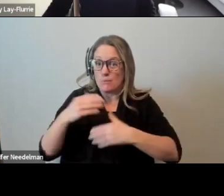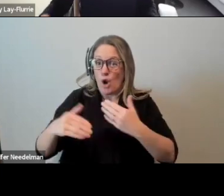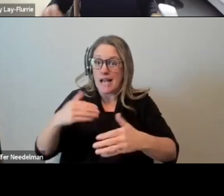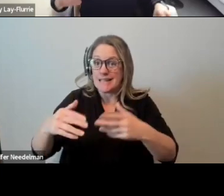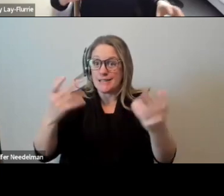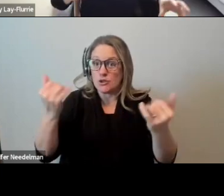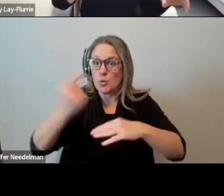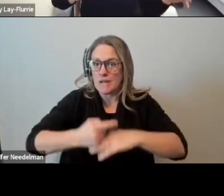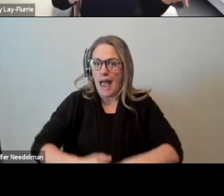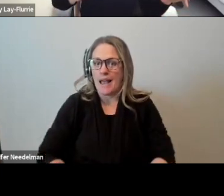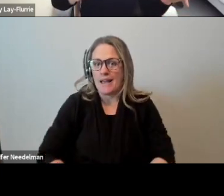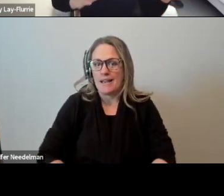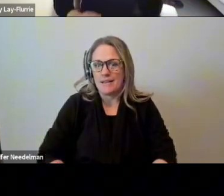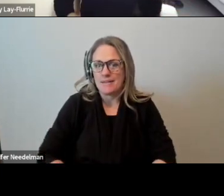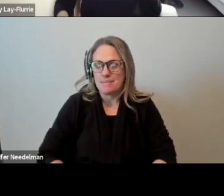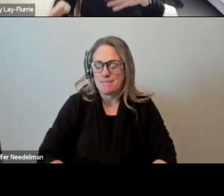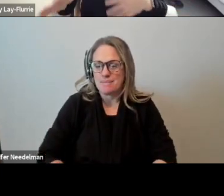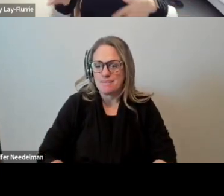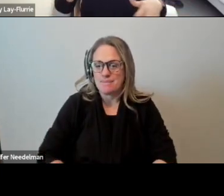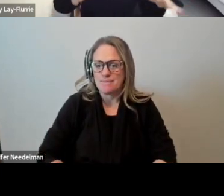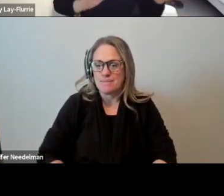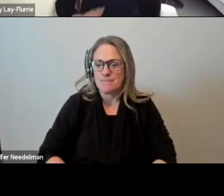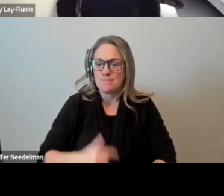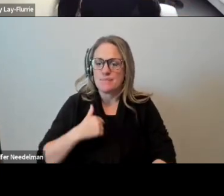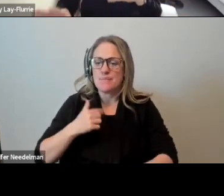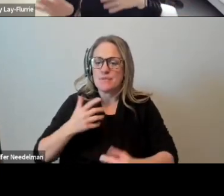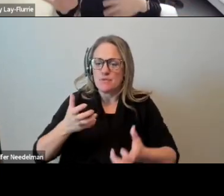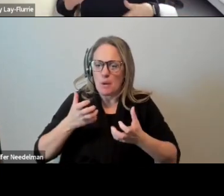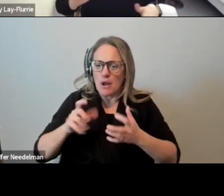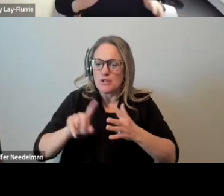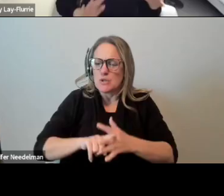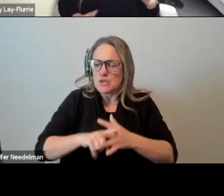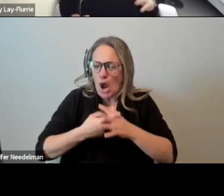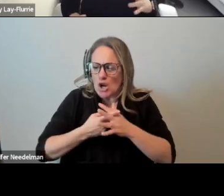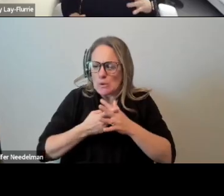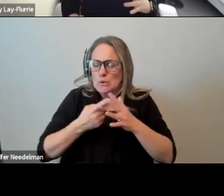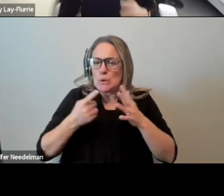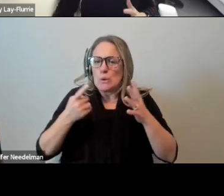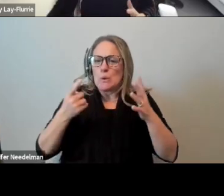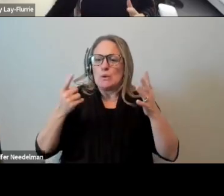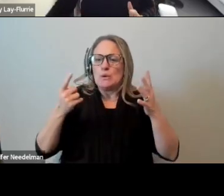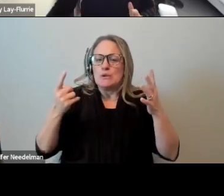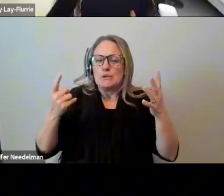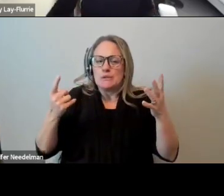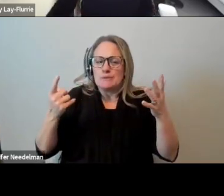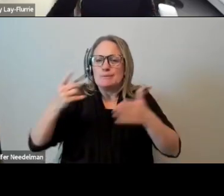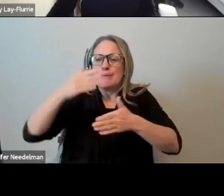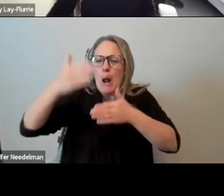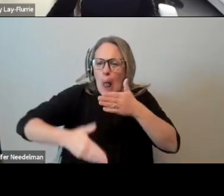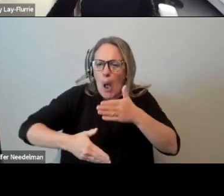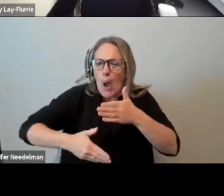And I wanna start to close up and move to Q&A - I am hoping that folks have some questions.